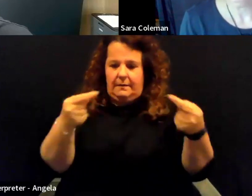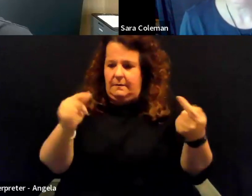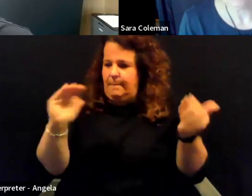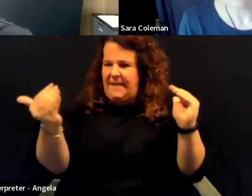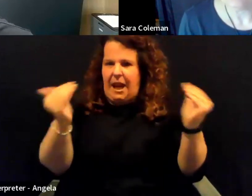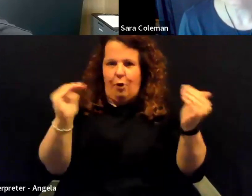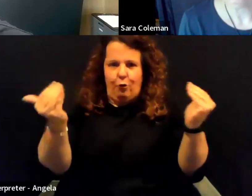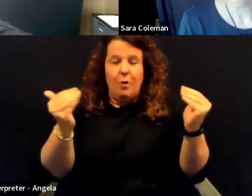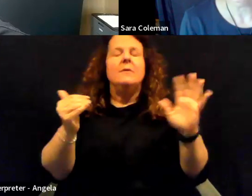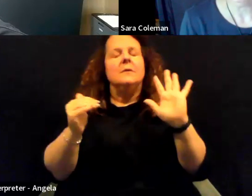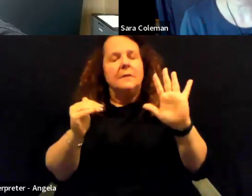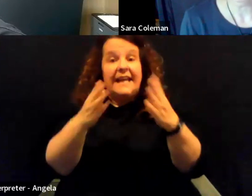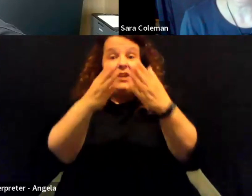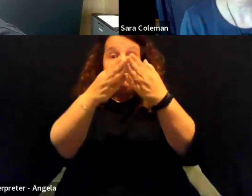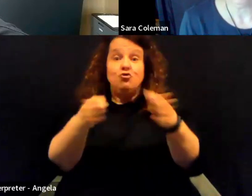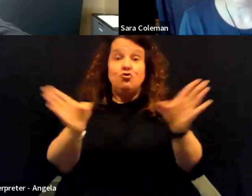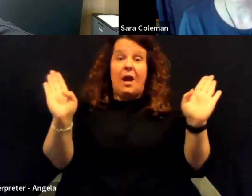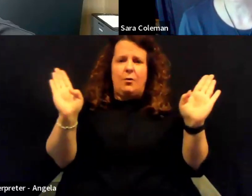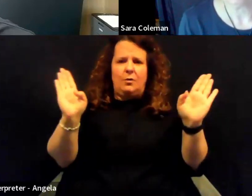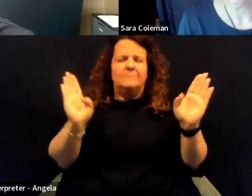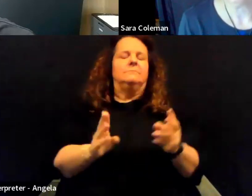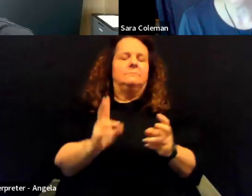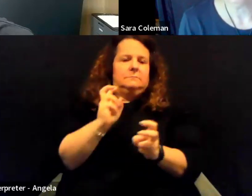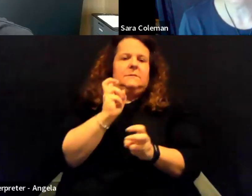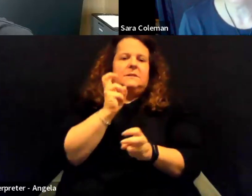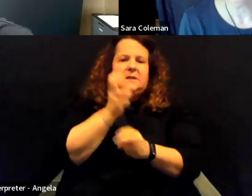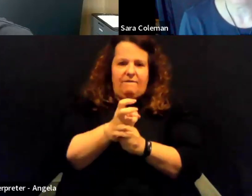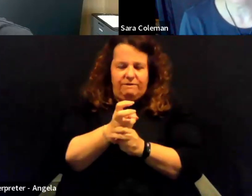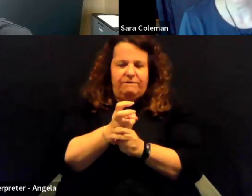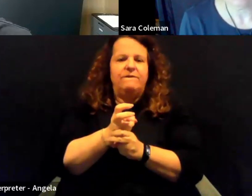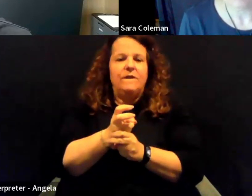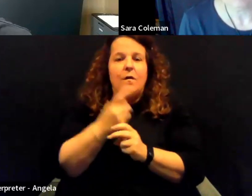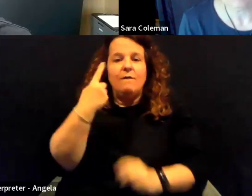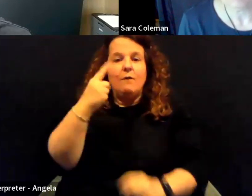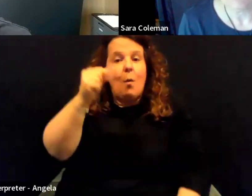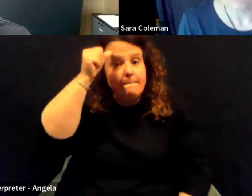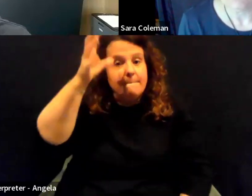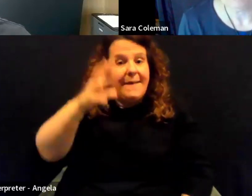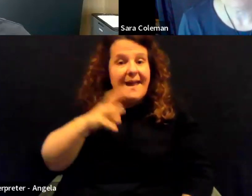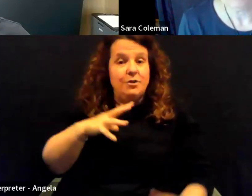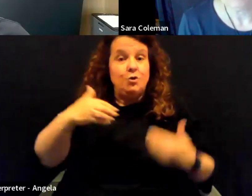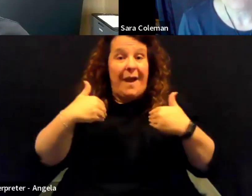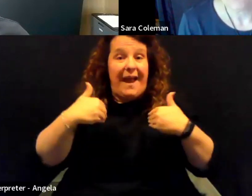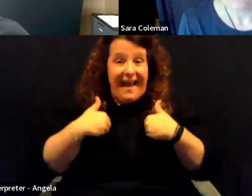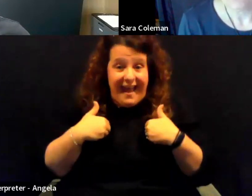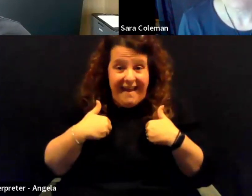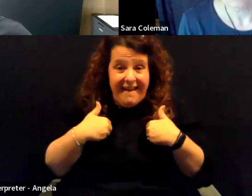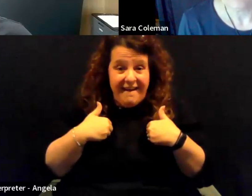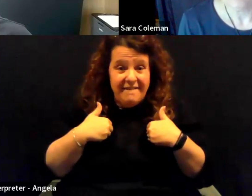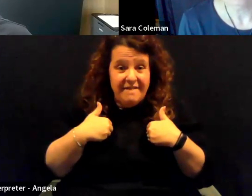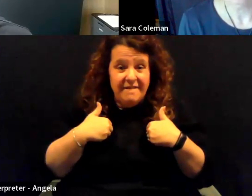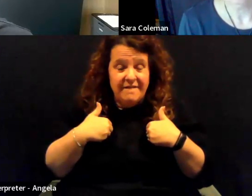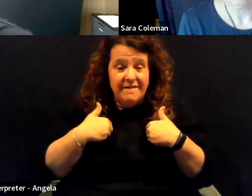In general, it is more difficult in some sense for men to have a disability, , in